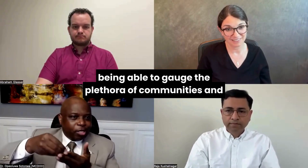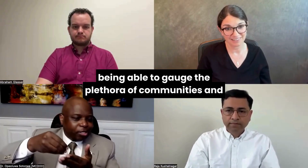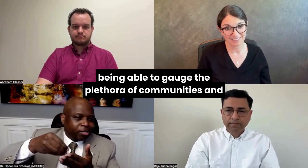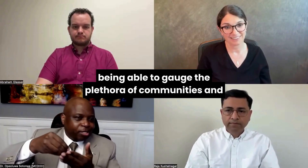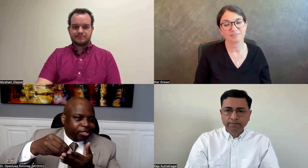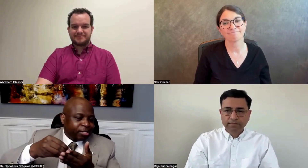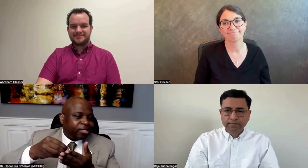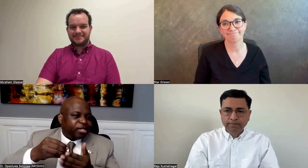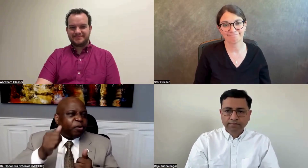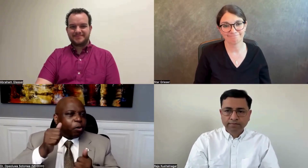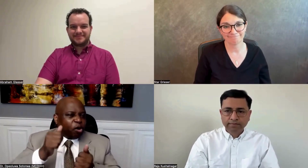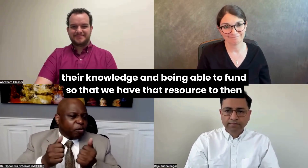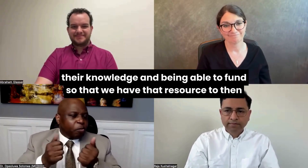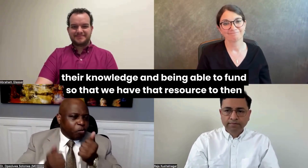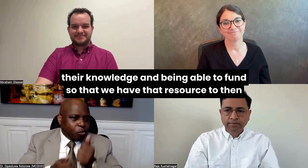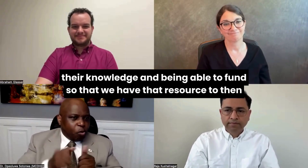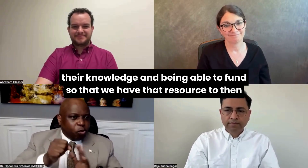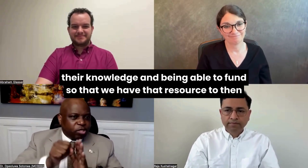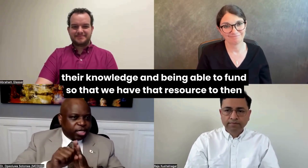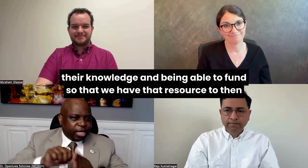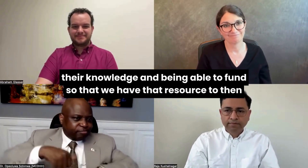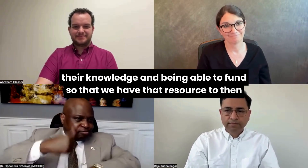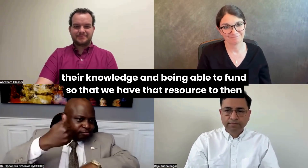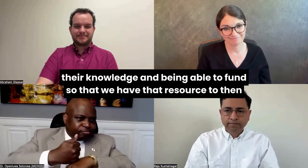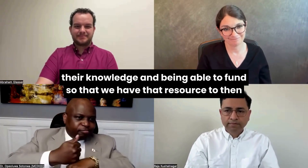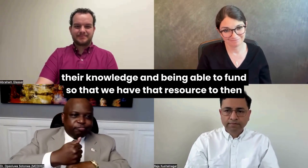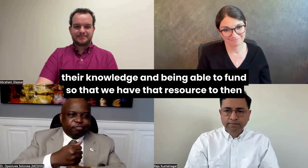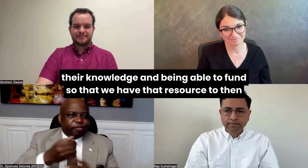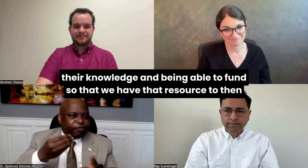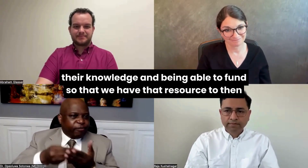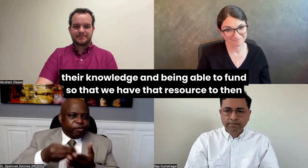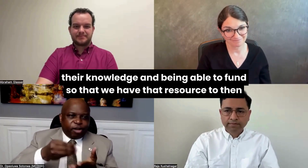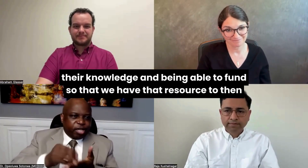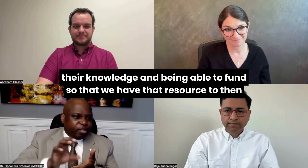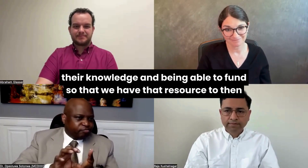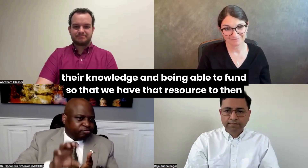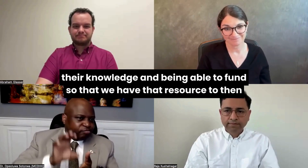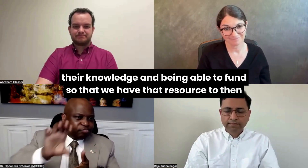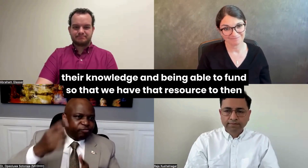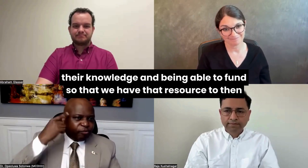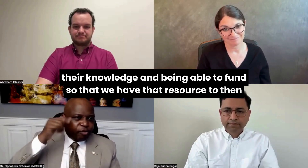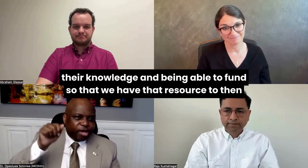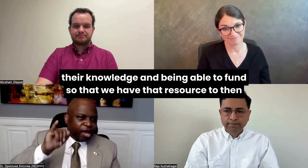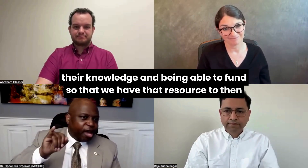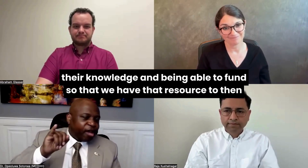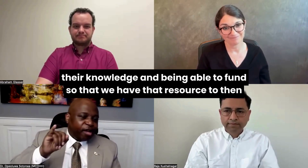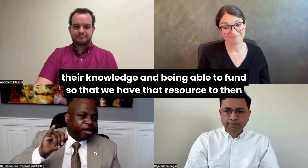their knowledge and being able to fund so that we have that resource to then contribute into AI,